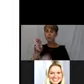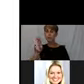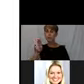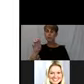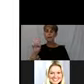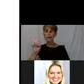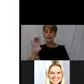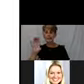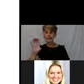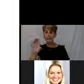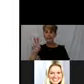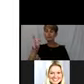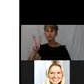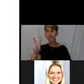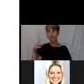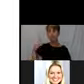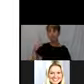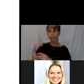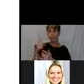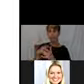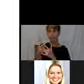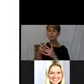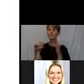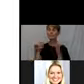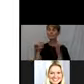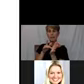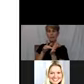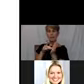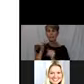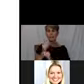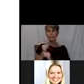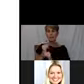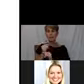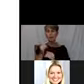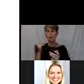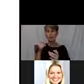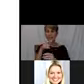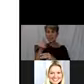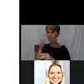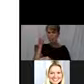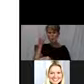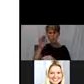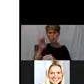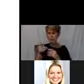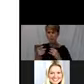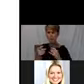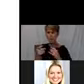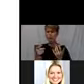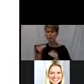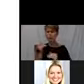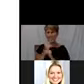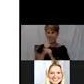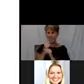of the International Street Medicine Institute. For those of you not familiar with the institute, it provides technical assistance